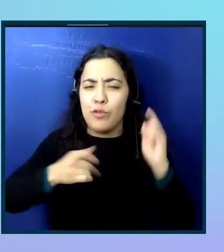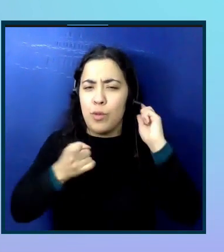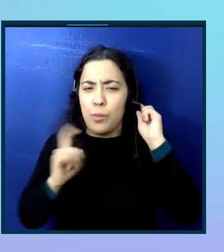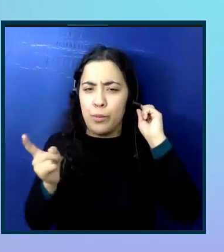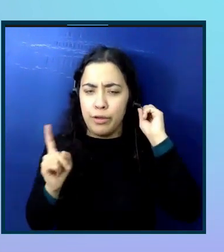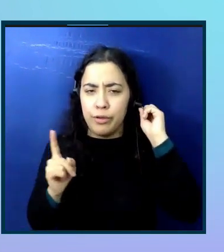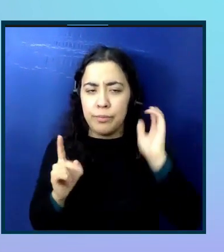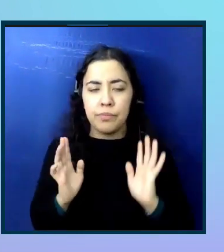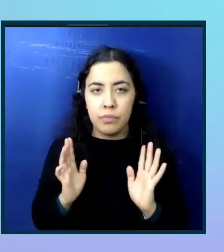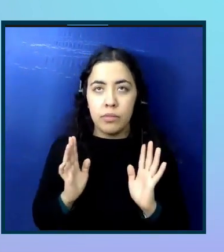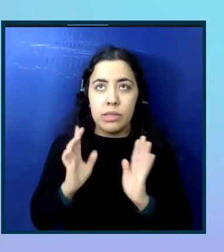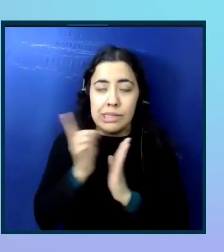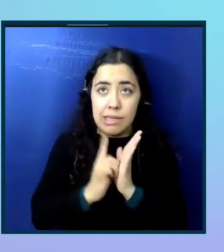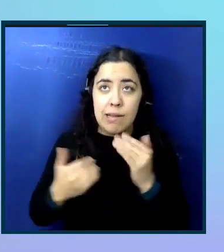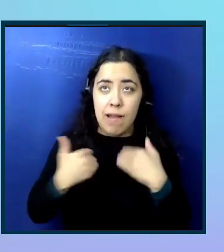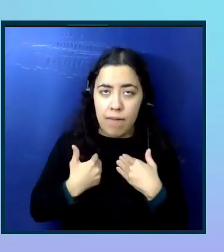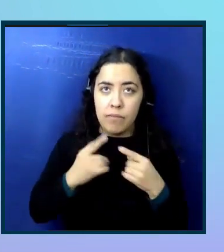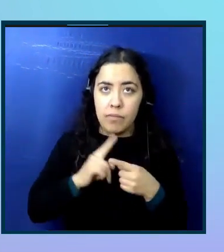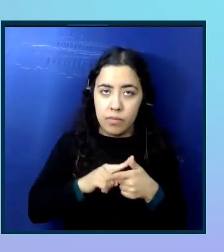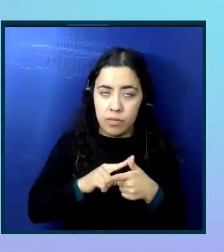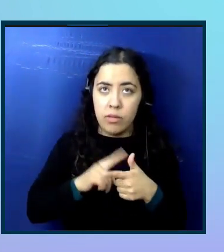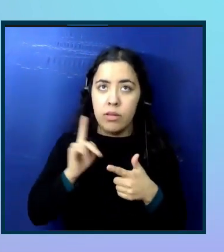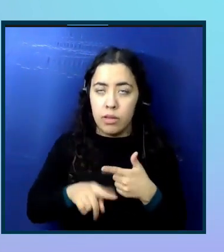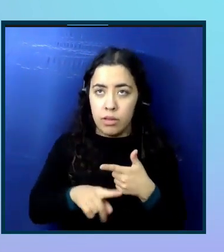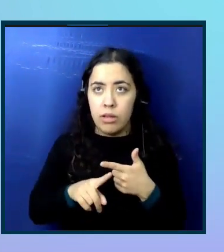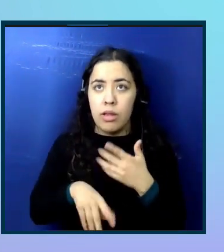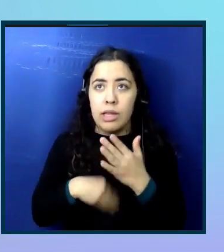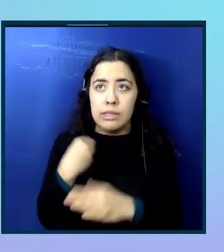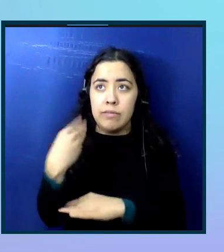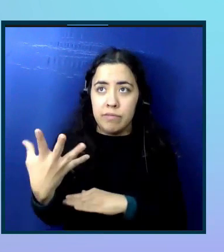I have my design, I have it handed to the development team,